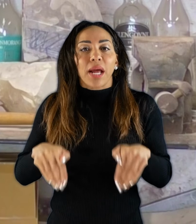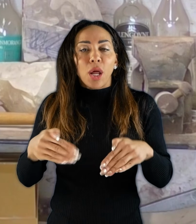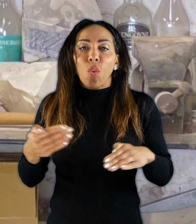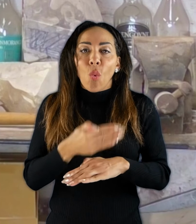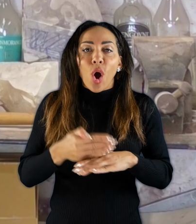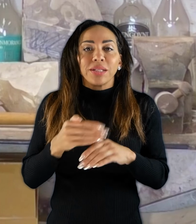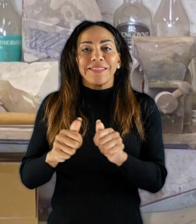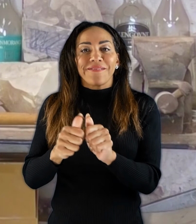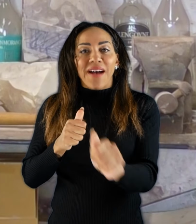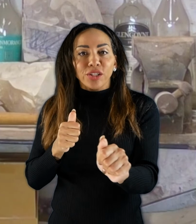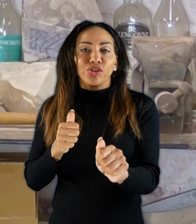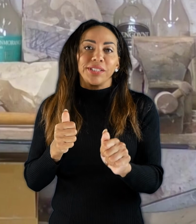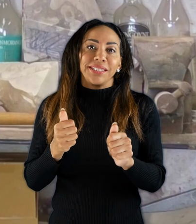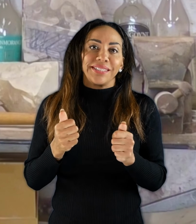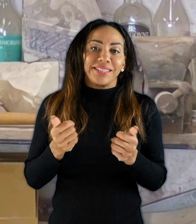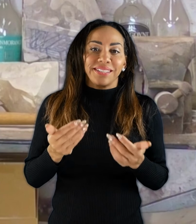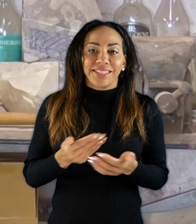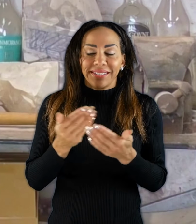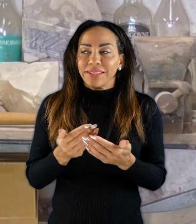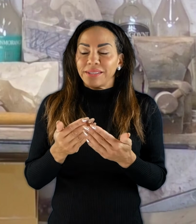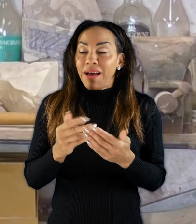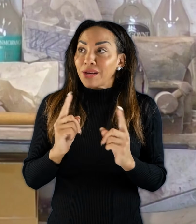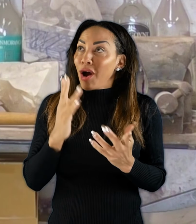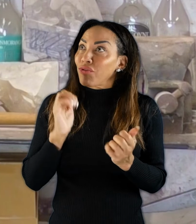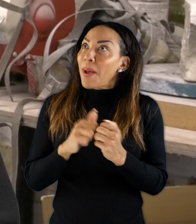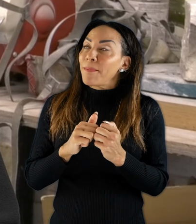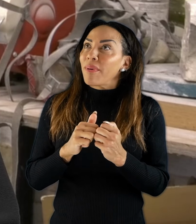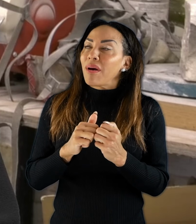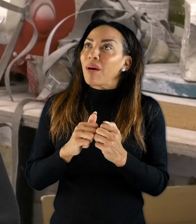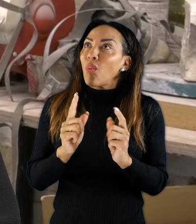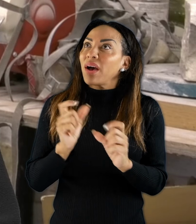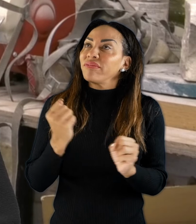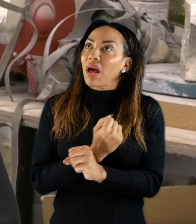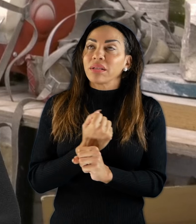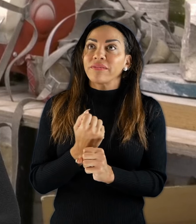I can't even remember half the things I've done to make money. I've done signwriting, printing,